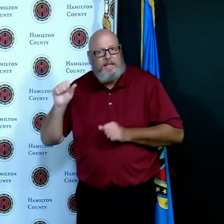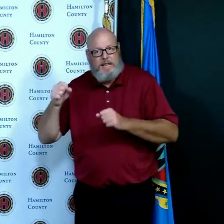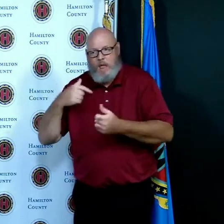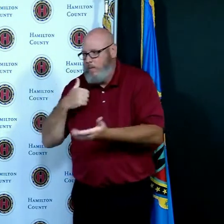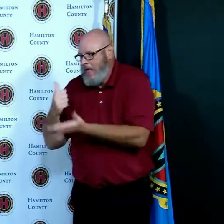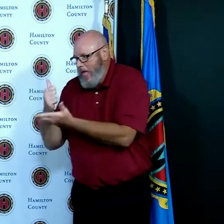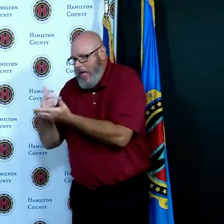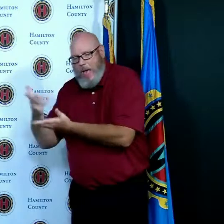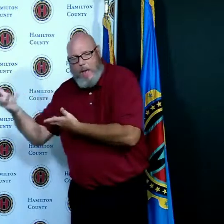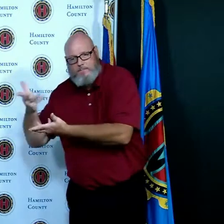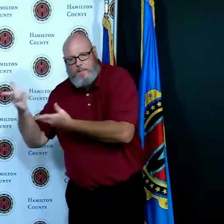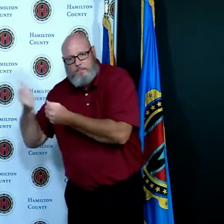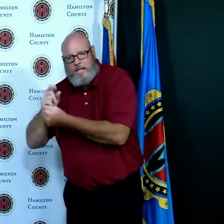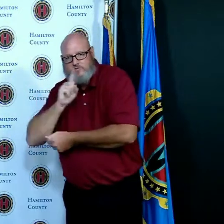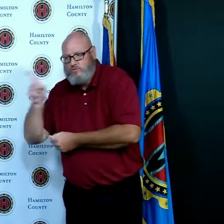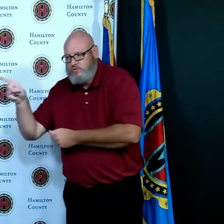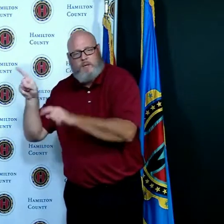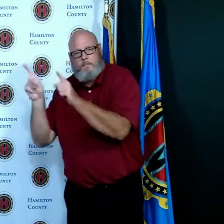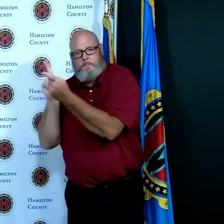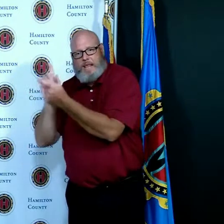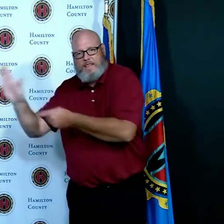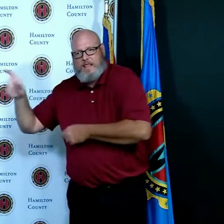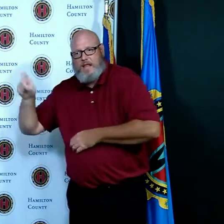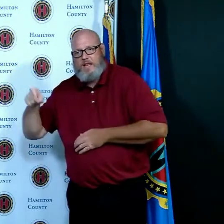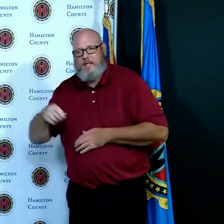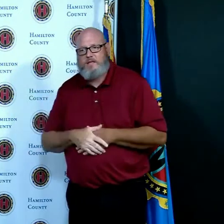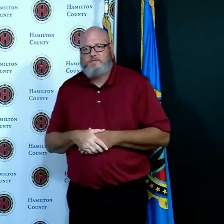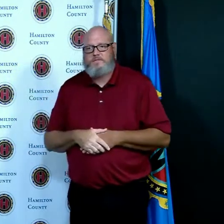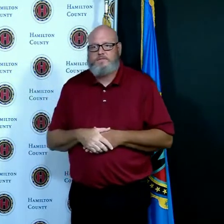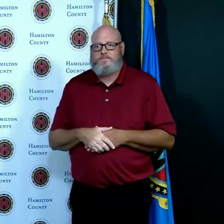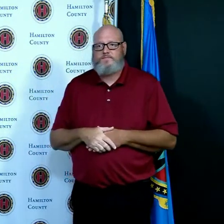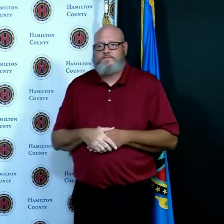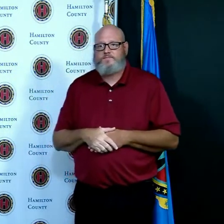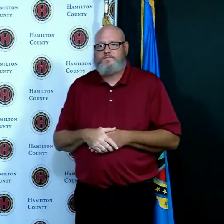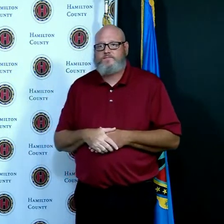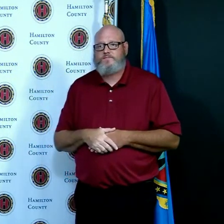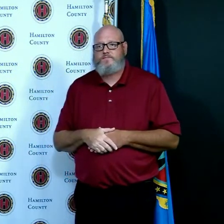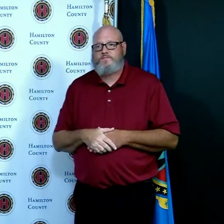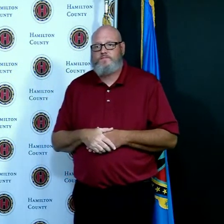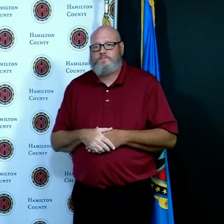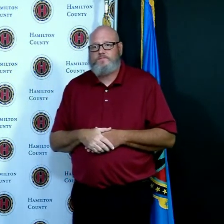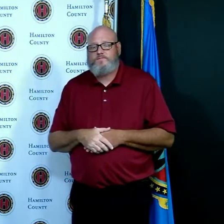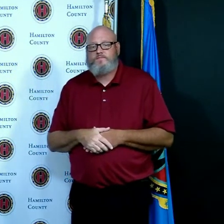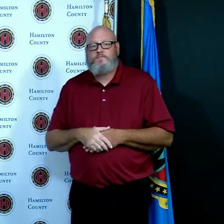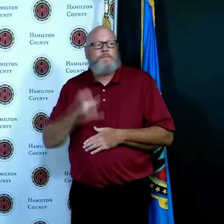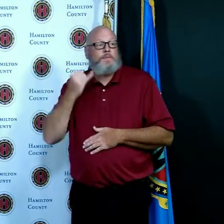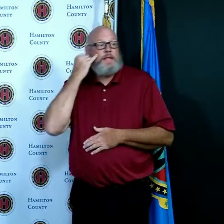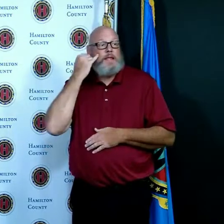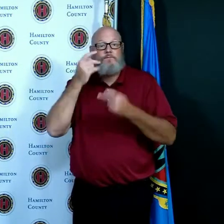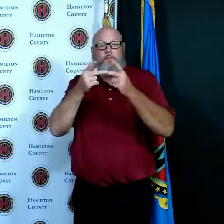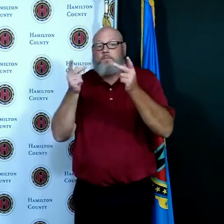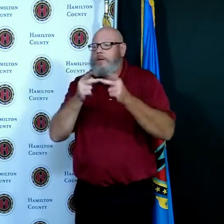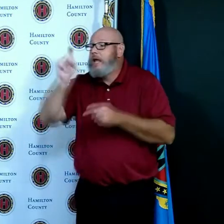setting for testing those requests are are great to come through the site very good thank you and one other